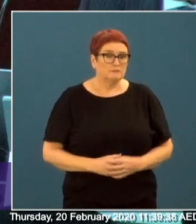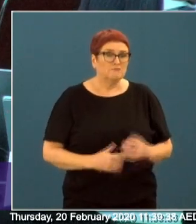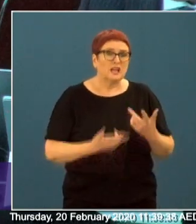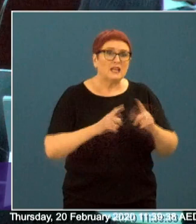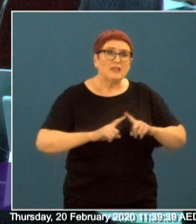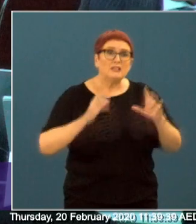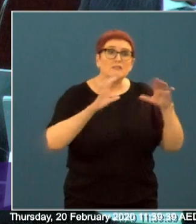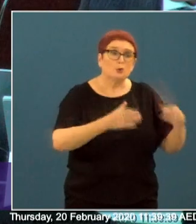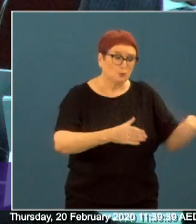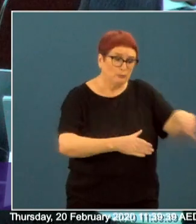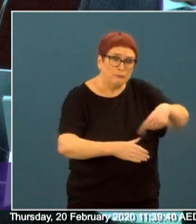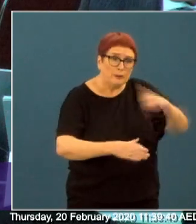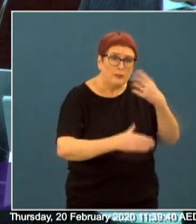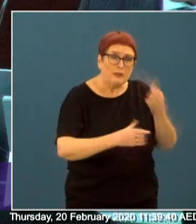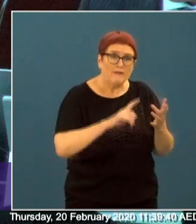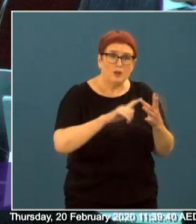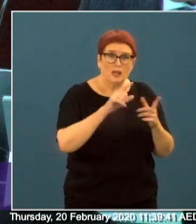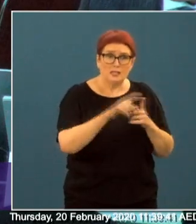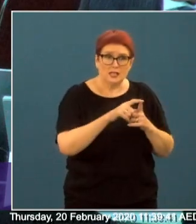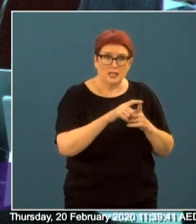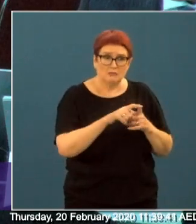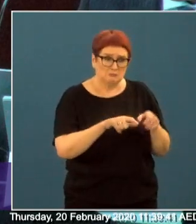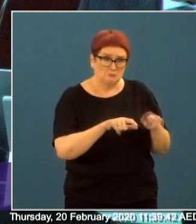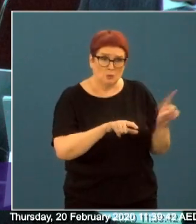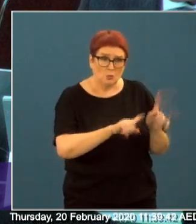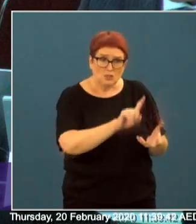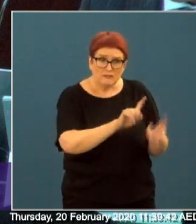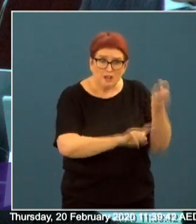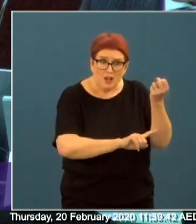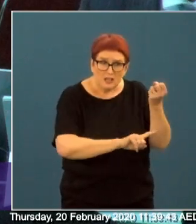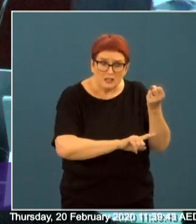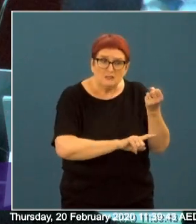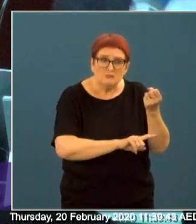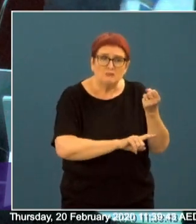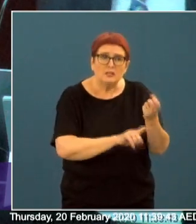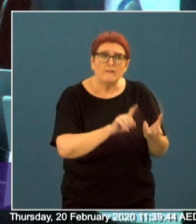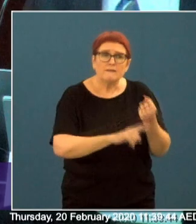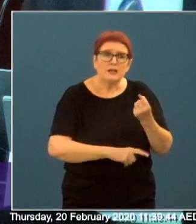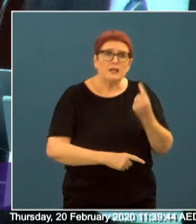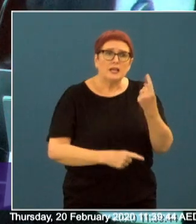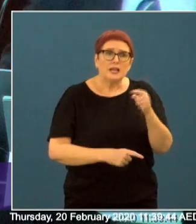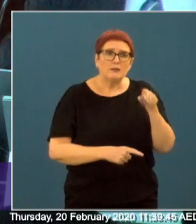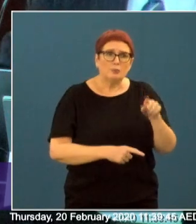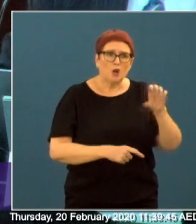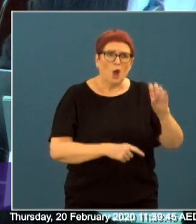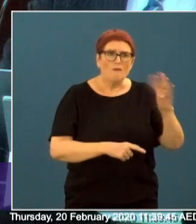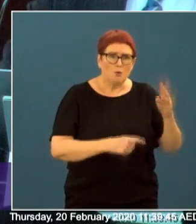with intellectual disability. And the outcome of that research reported 11.04 comorbidities per person.